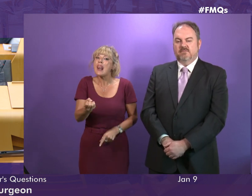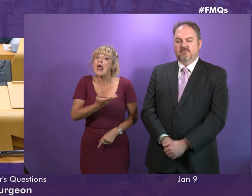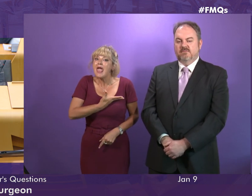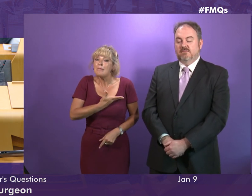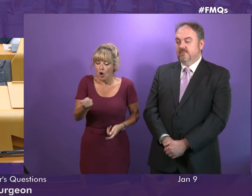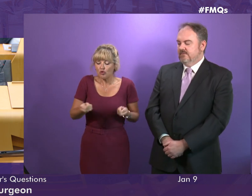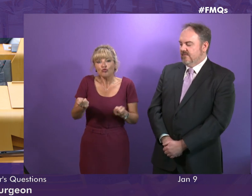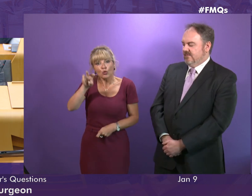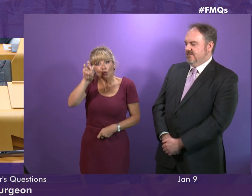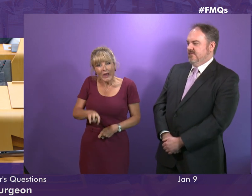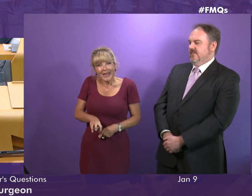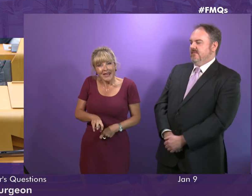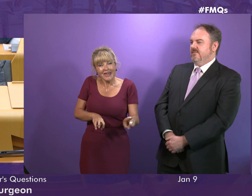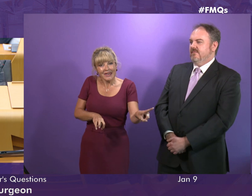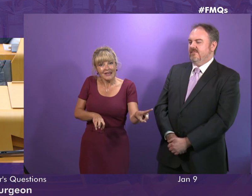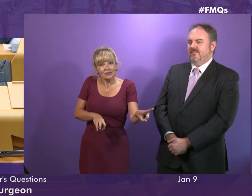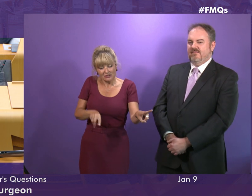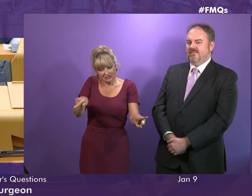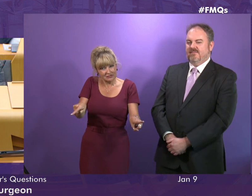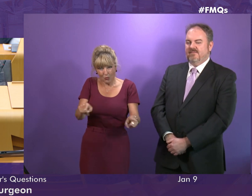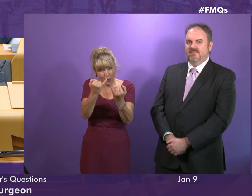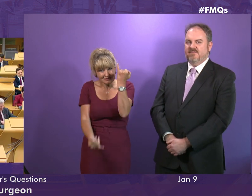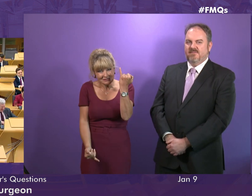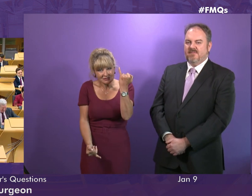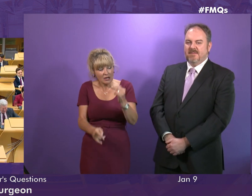The First Minister: Labour does not like this, but there has been